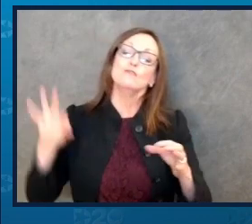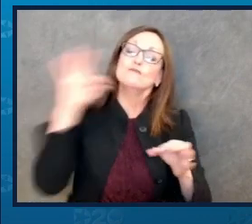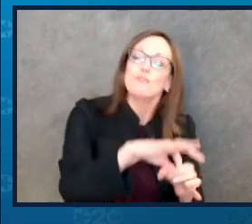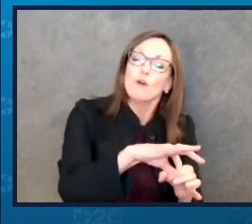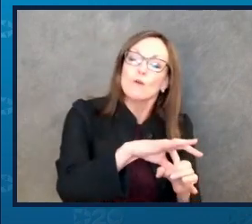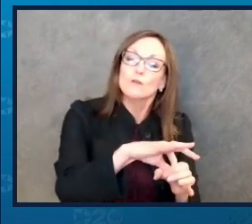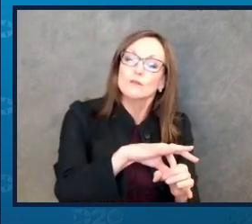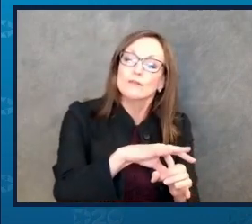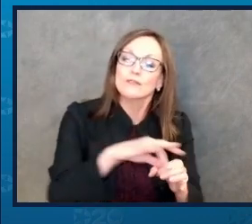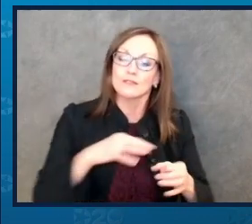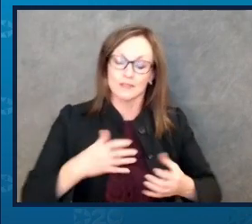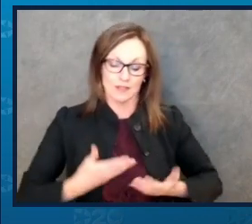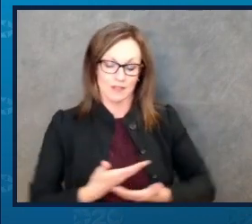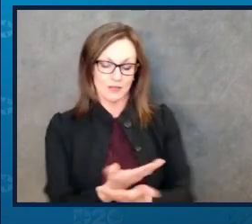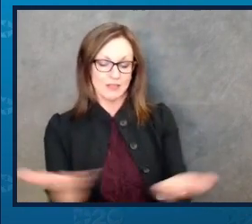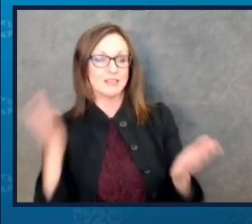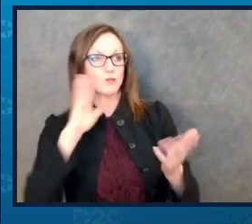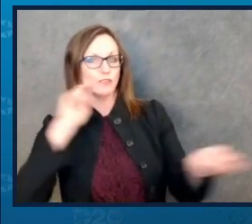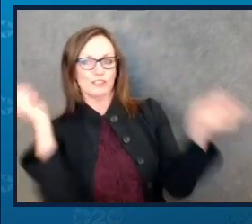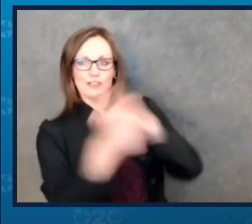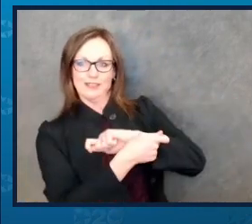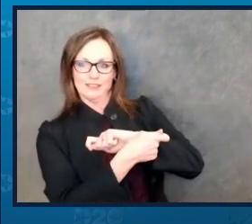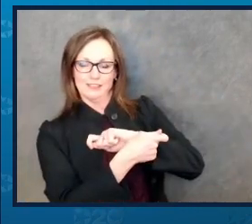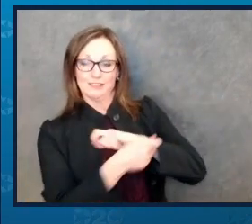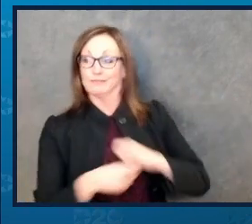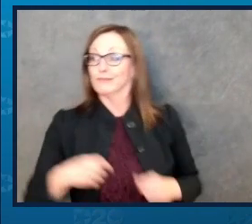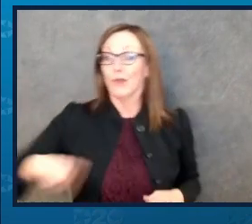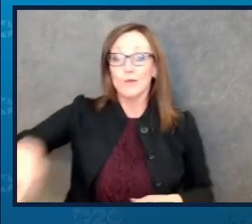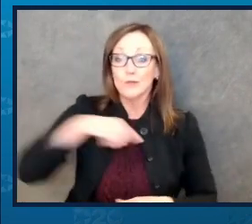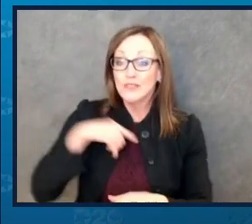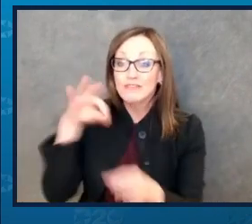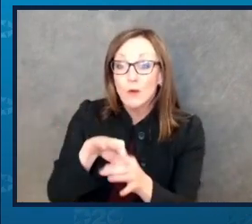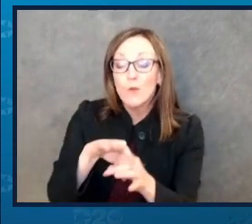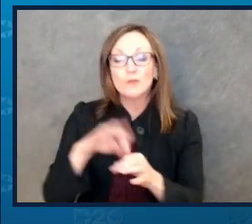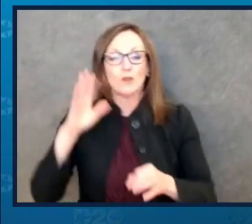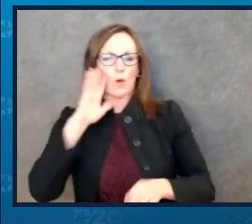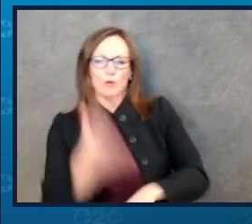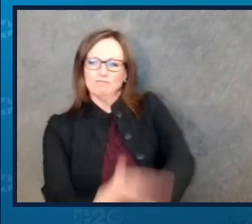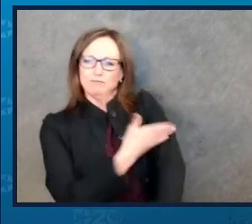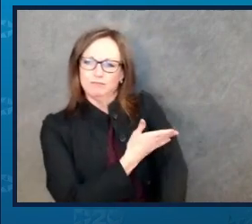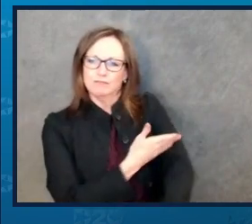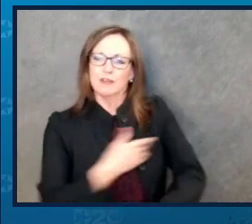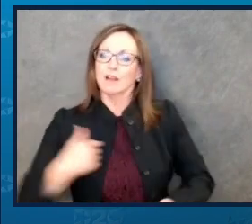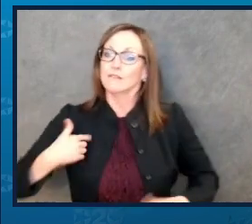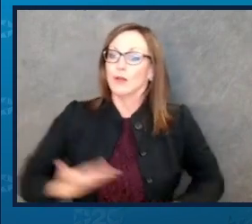WHEN WE VOTE, WE ADDRESS THE NEED FOR ALL PEOPLE TO BE